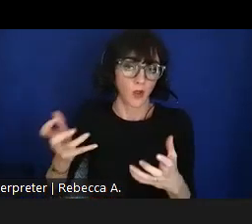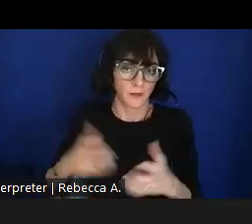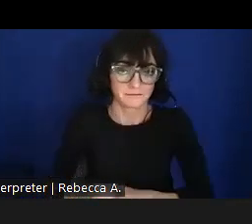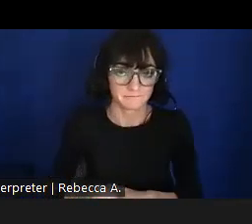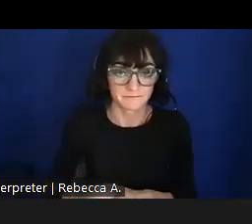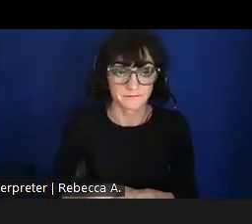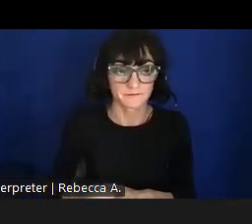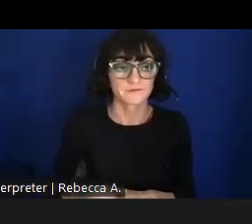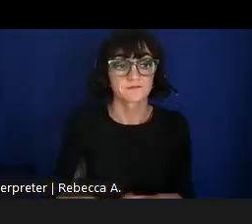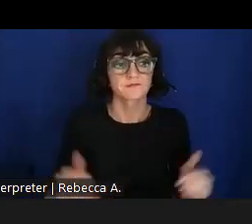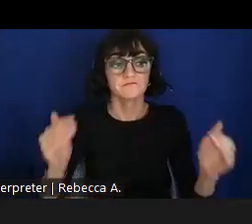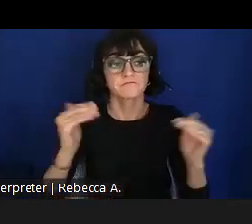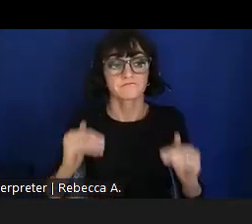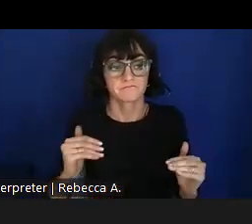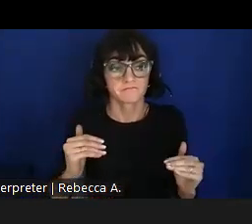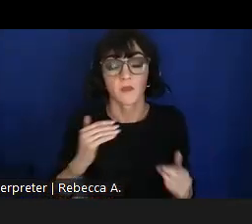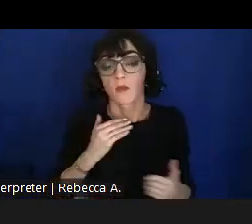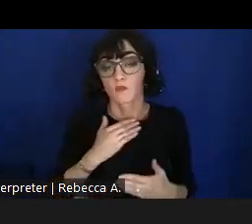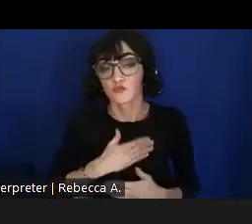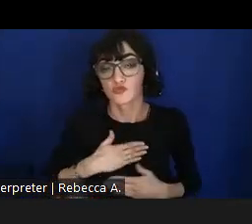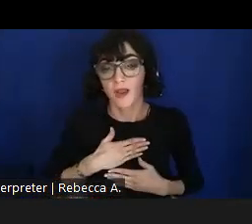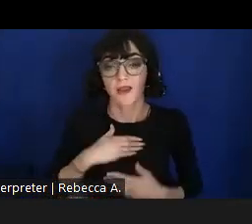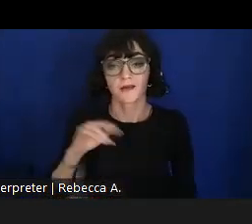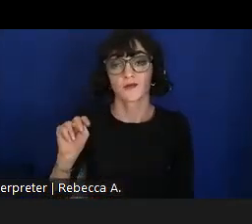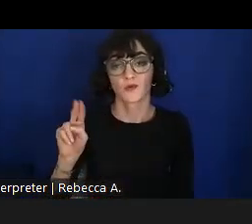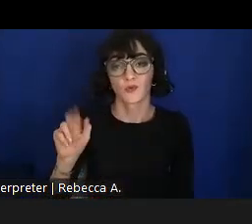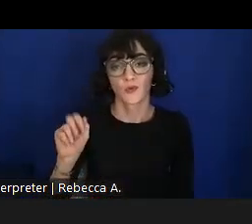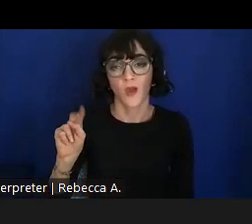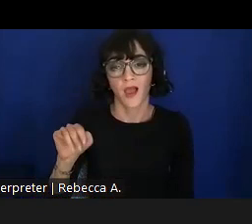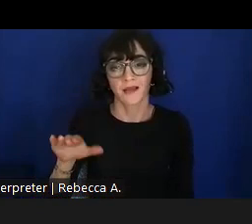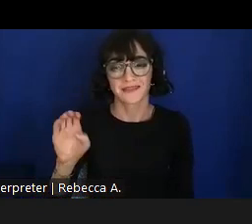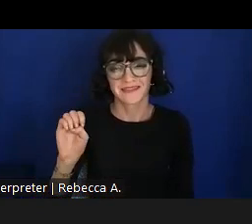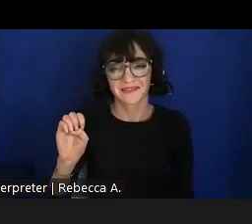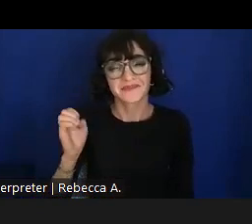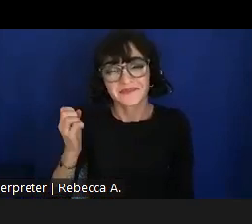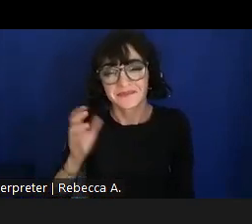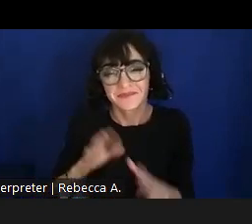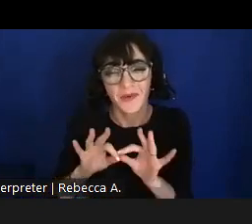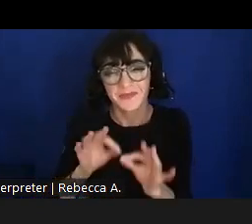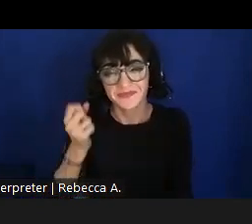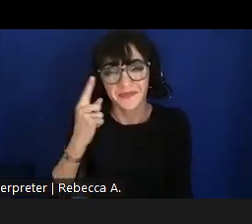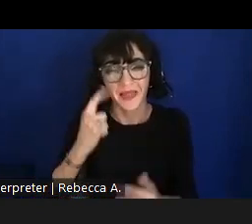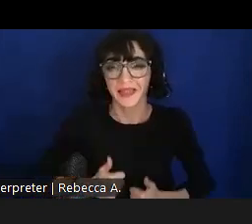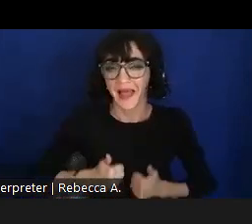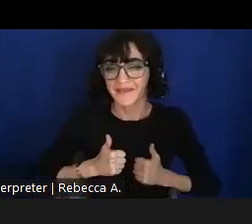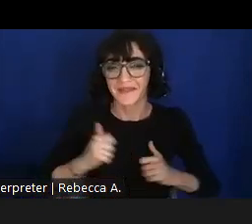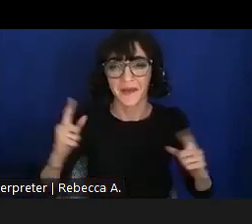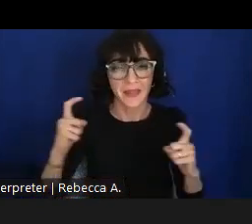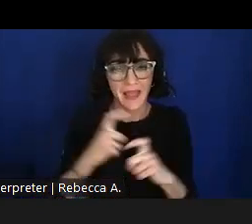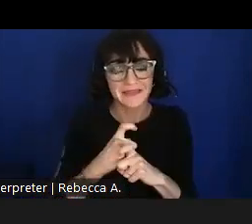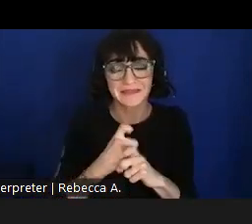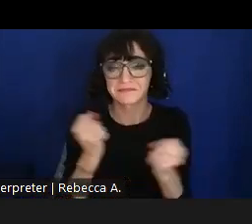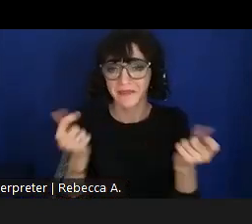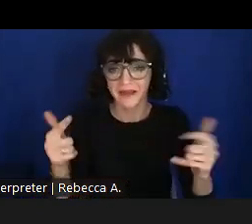understands that there's that life is complex but there people have a lot going on right